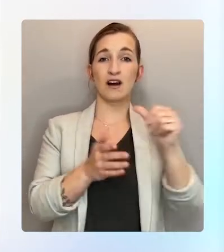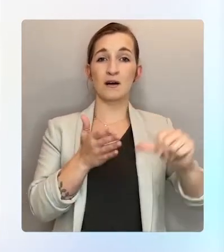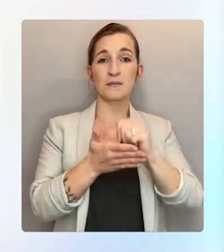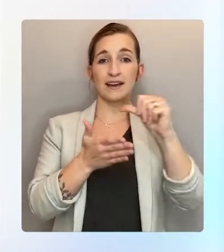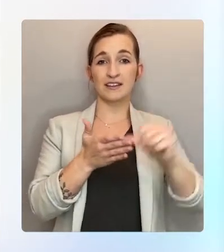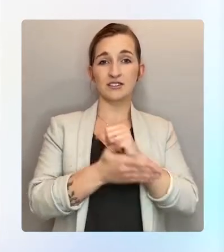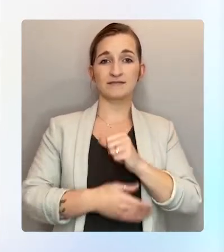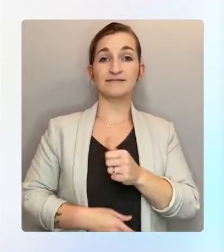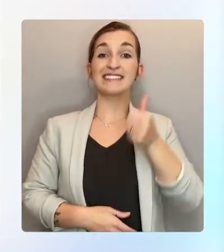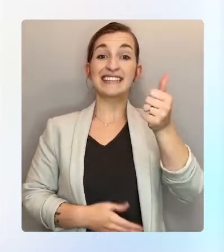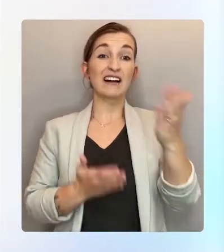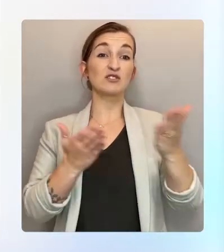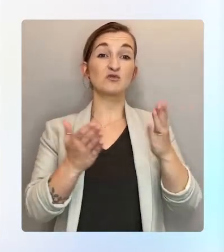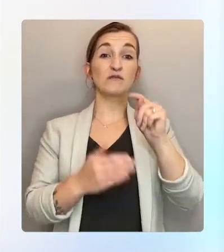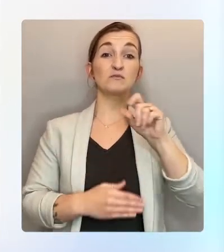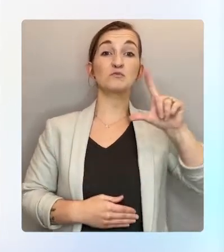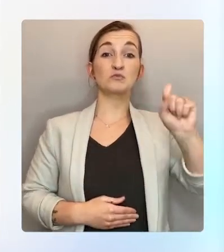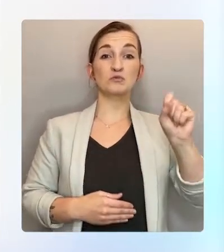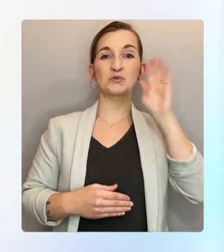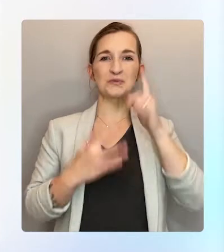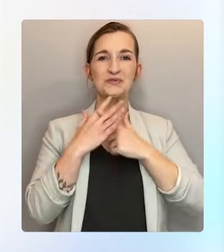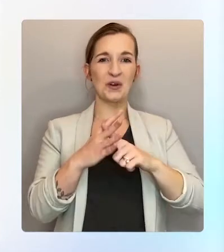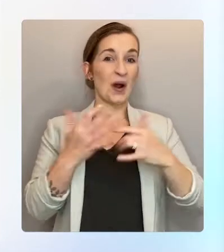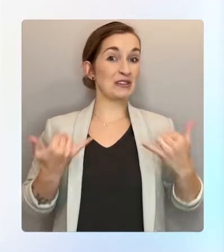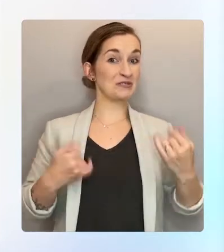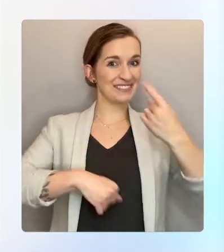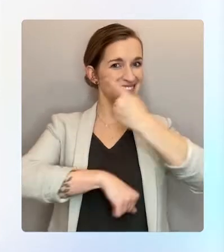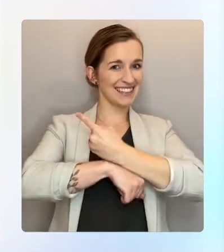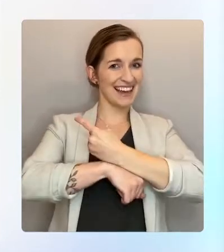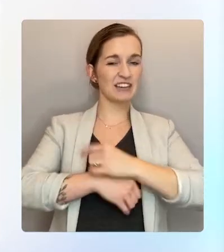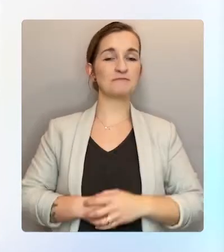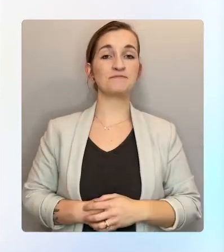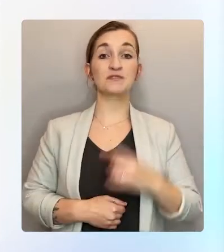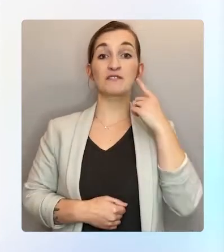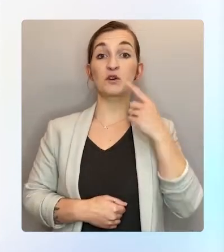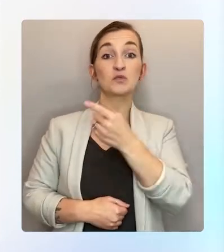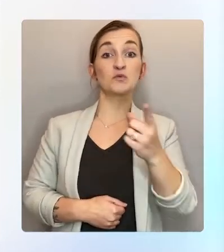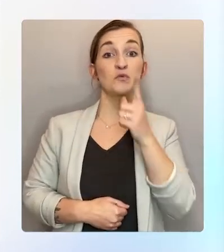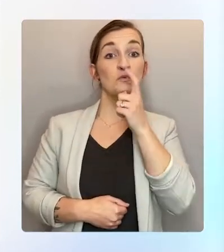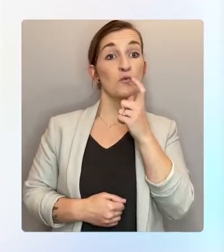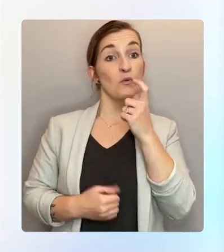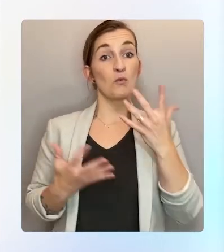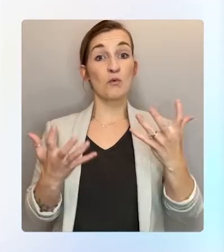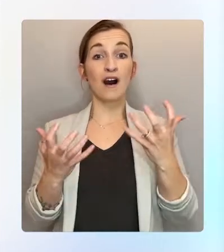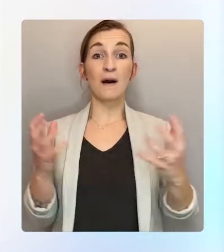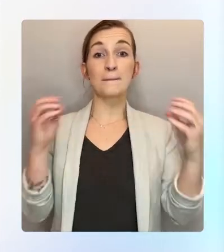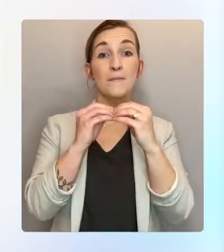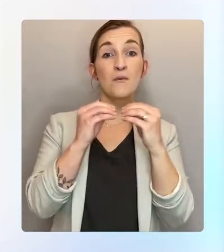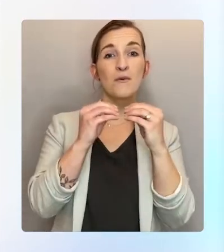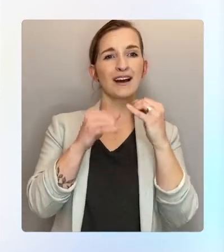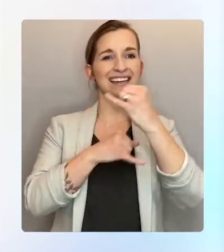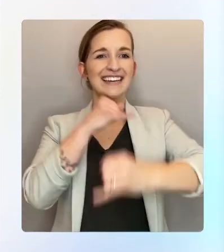in sales will begin rolling out today. For those of you that want to go further and provide your international users with discounts